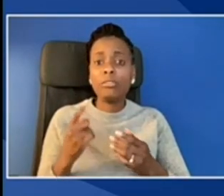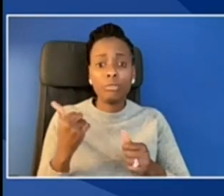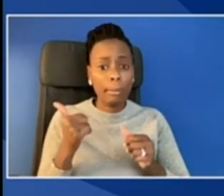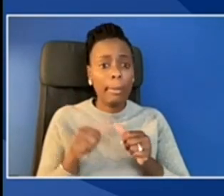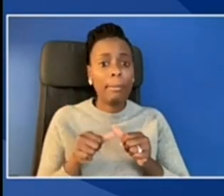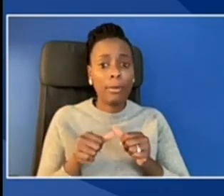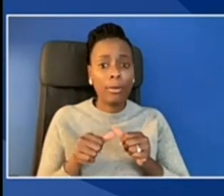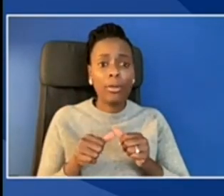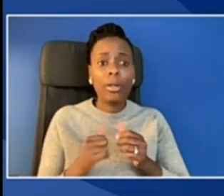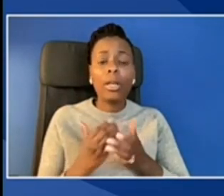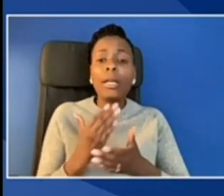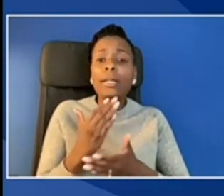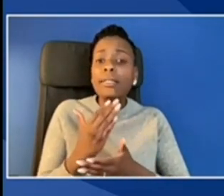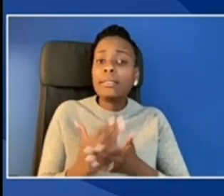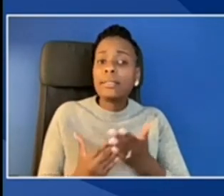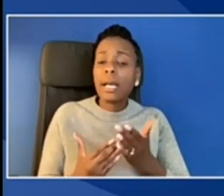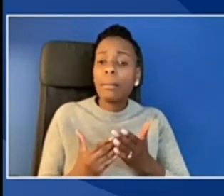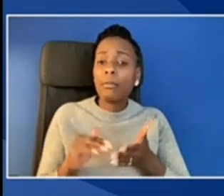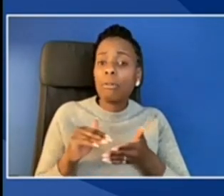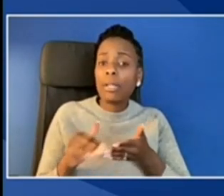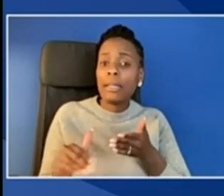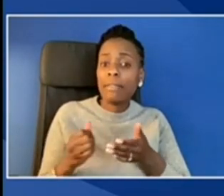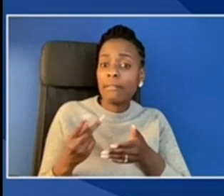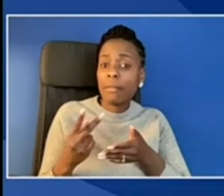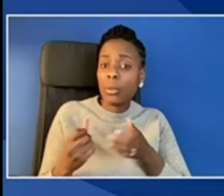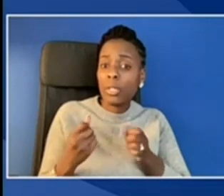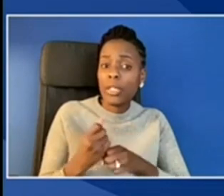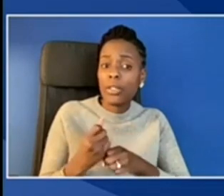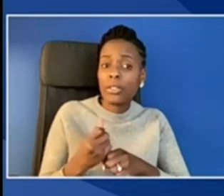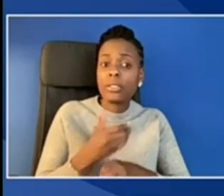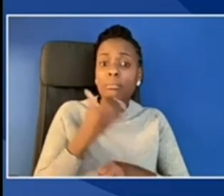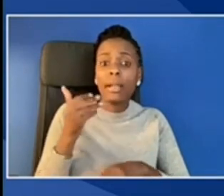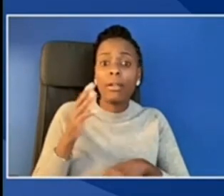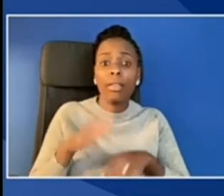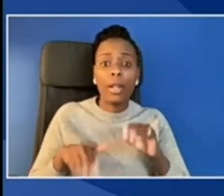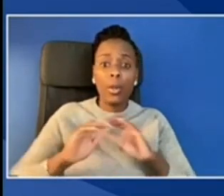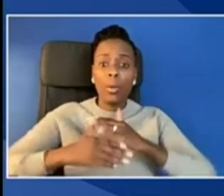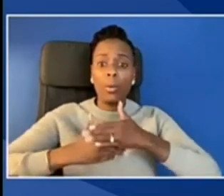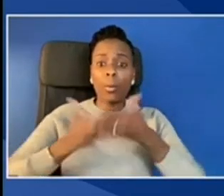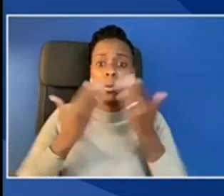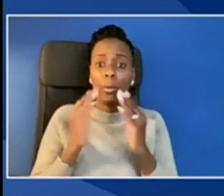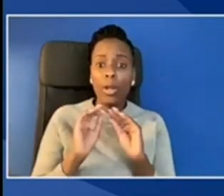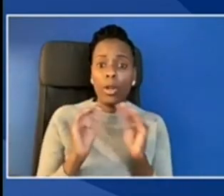some relief in a few years is better than no relief ever. And then another thing that I wanted to